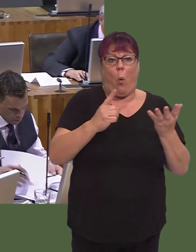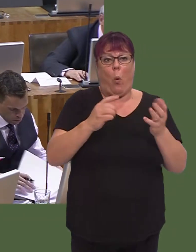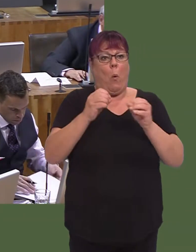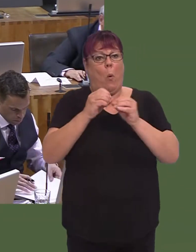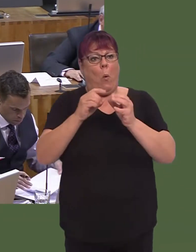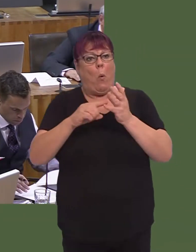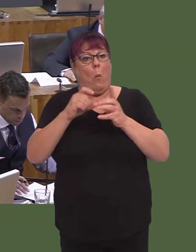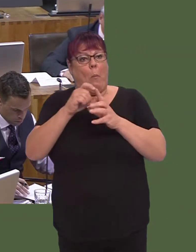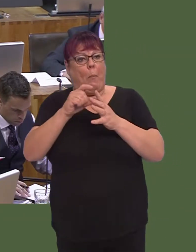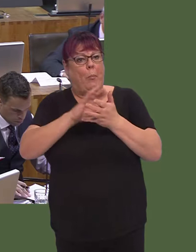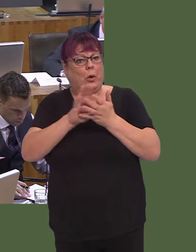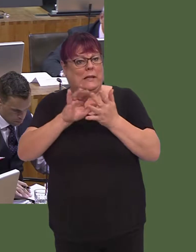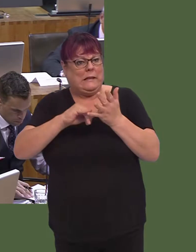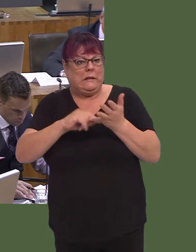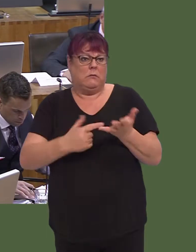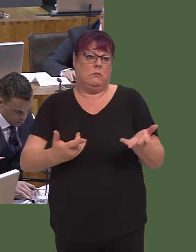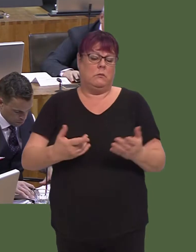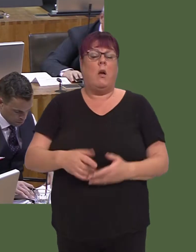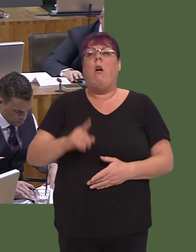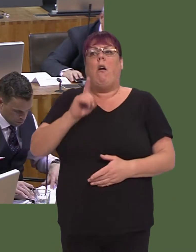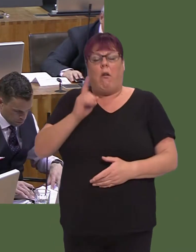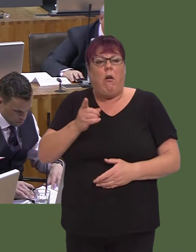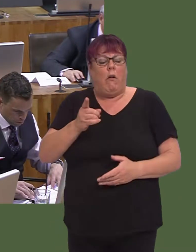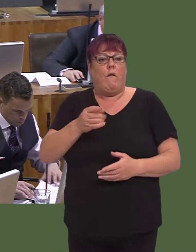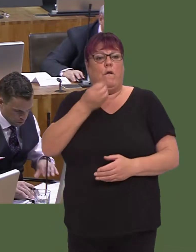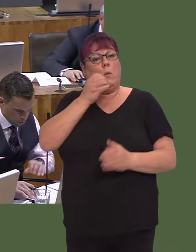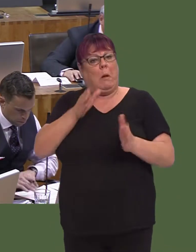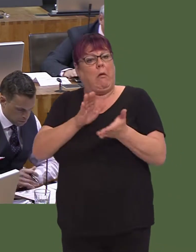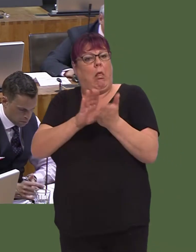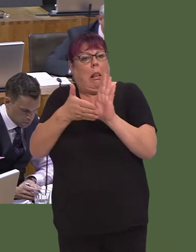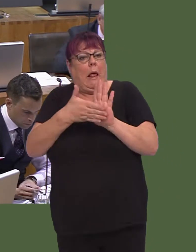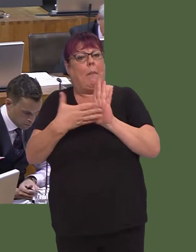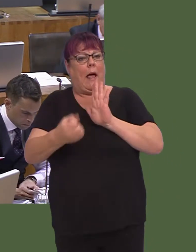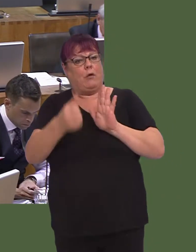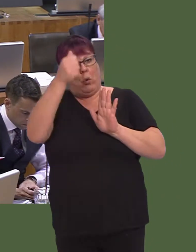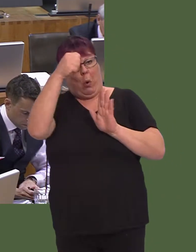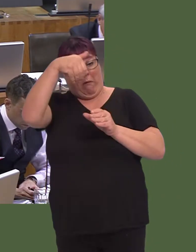Well, yes, we need to label food as accurately as possible, but I certainly don't take the